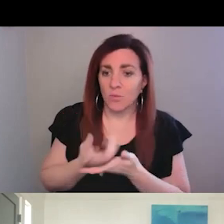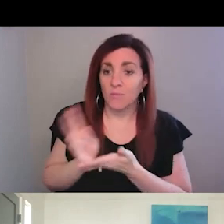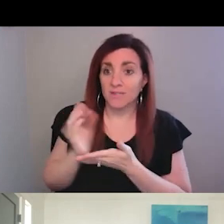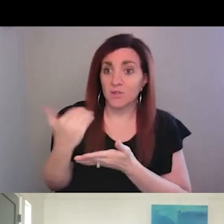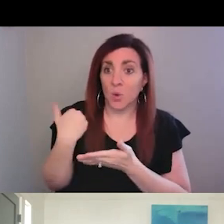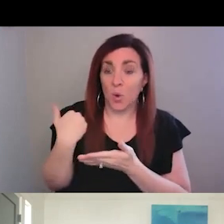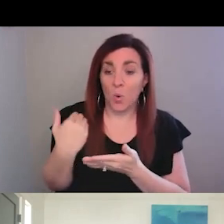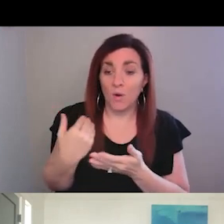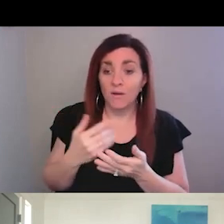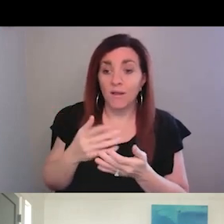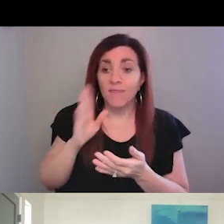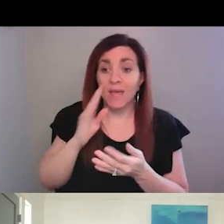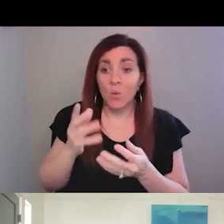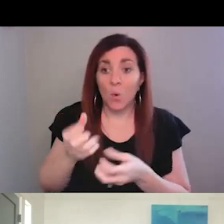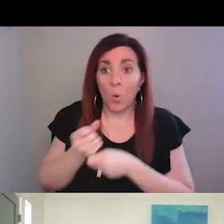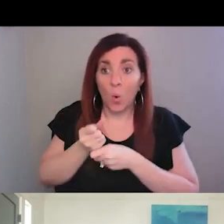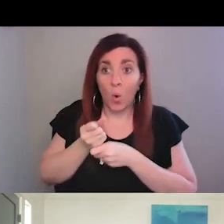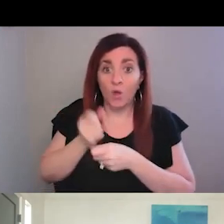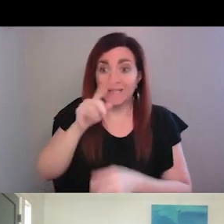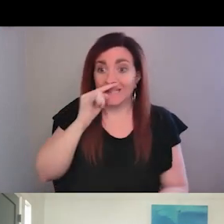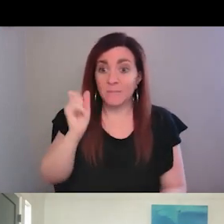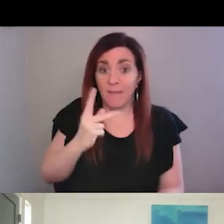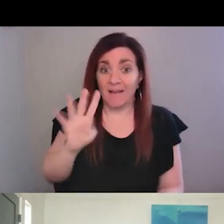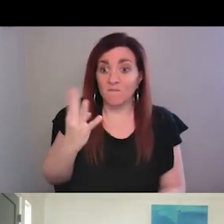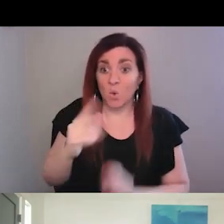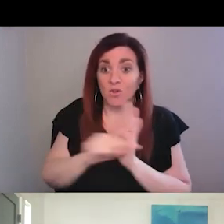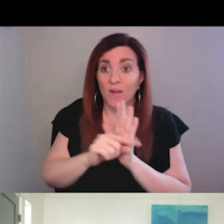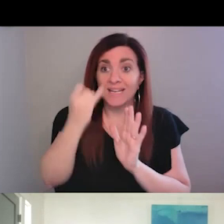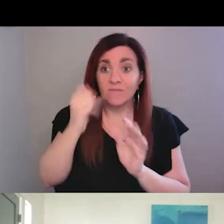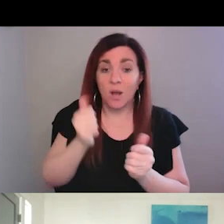BACK IN THE FOURTH GRADE IF THEY DID NOT PASS THEIR THIRD GRADE